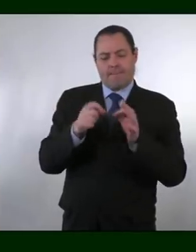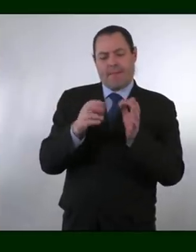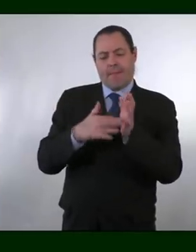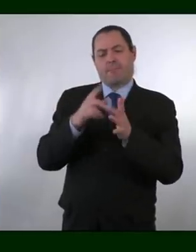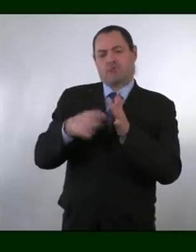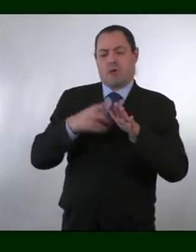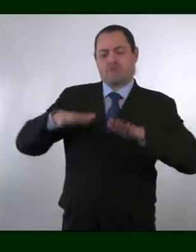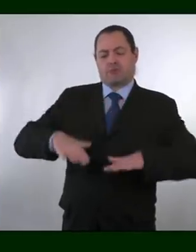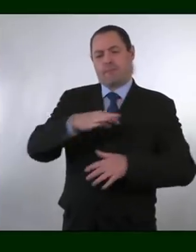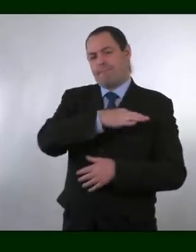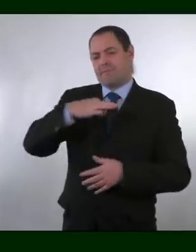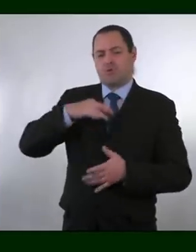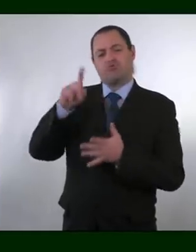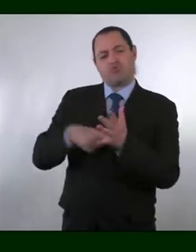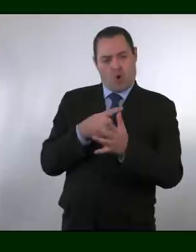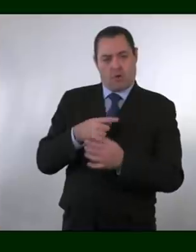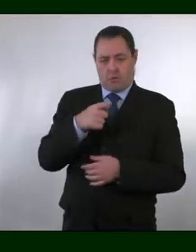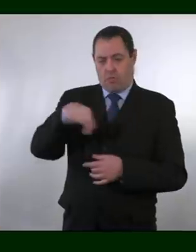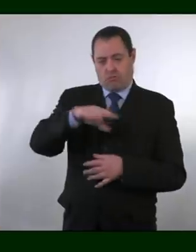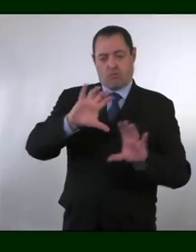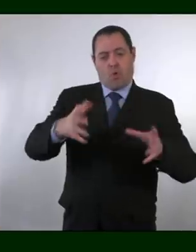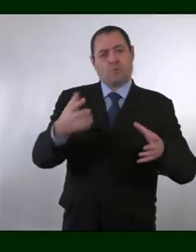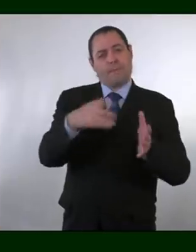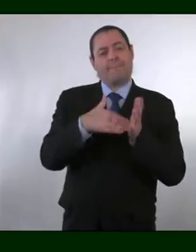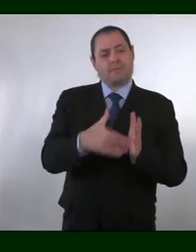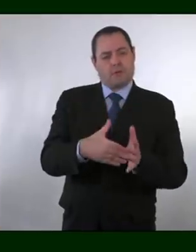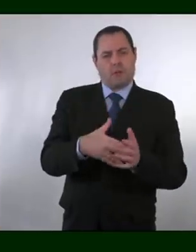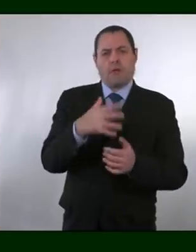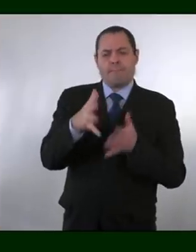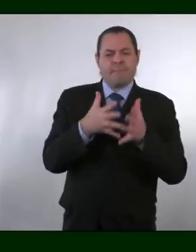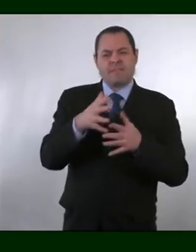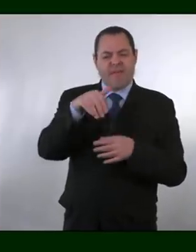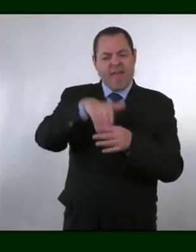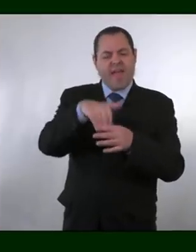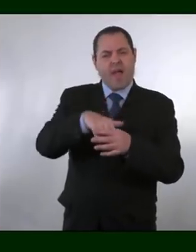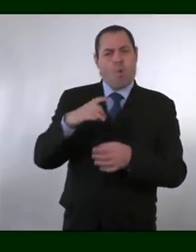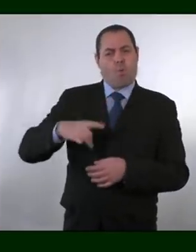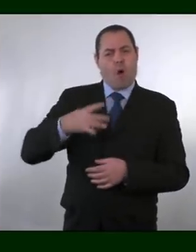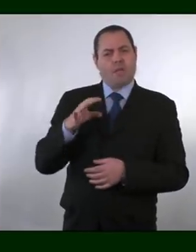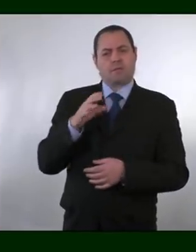people will have protection from their T cells, which will ensure that they cannot be reinfected